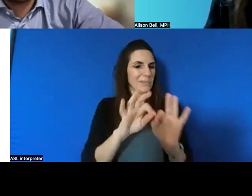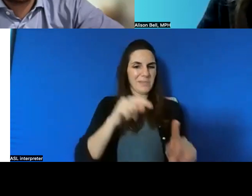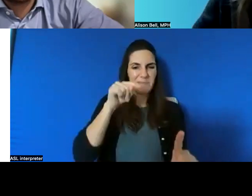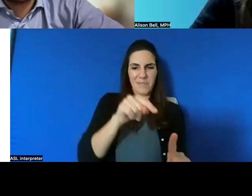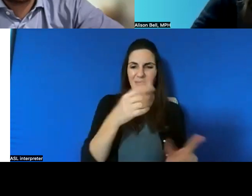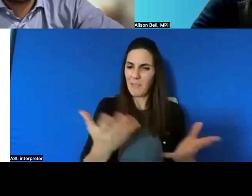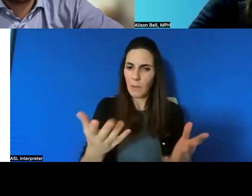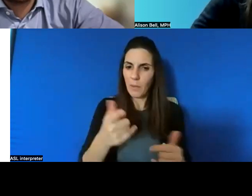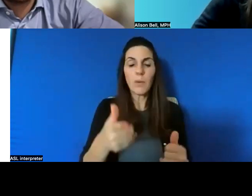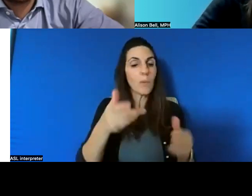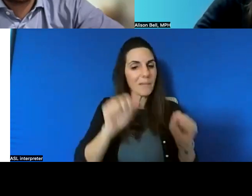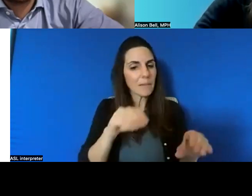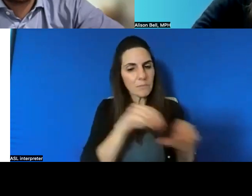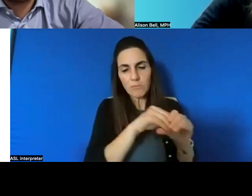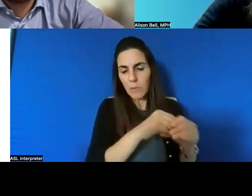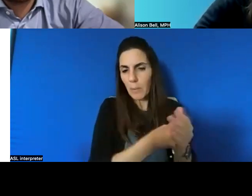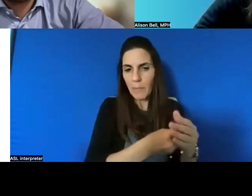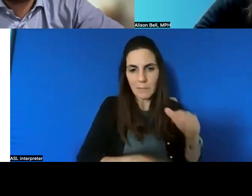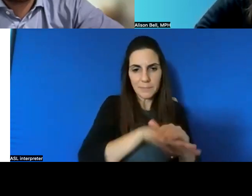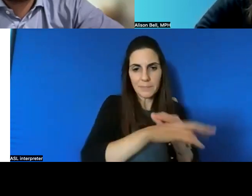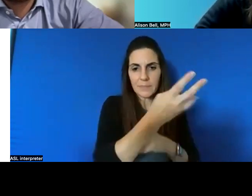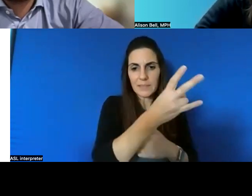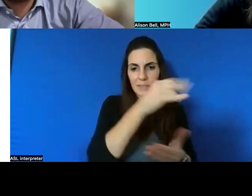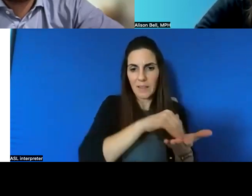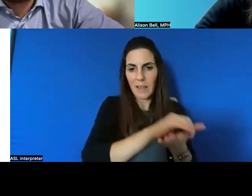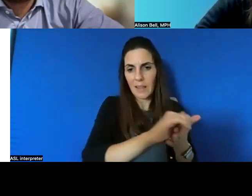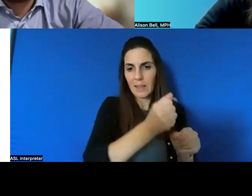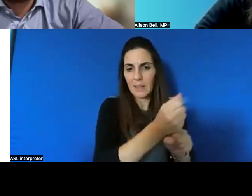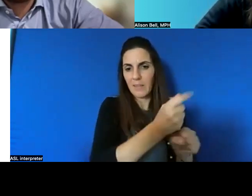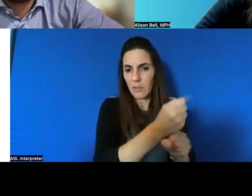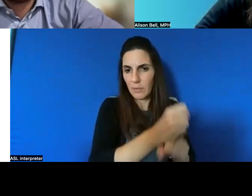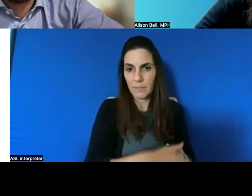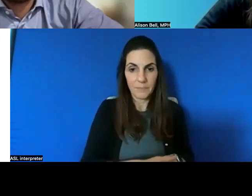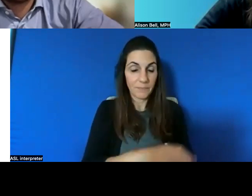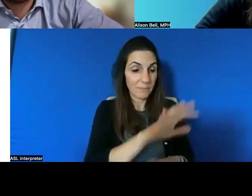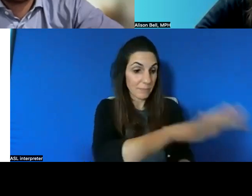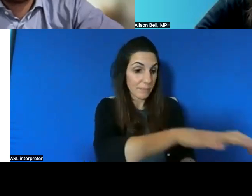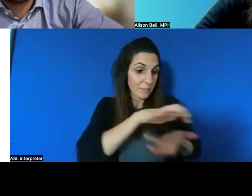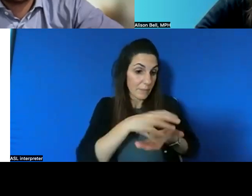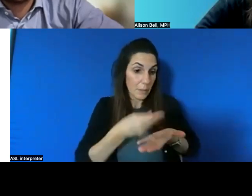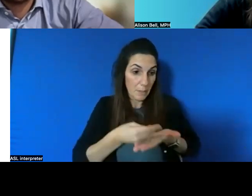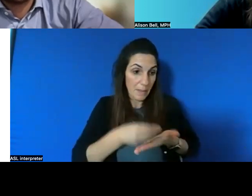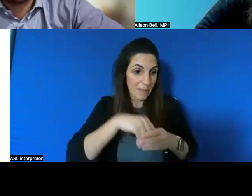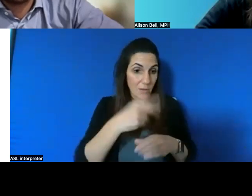to put money aside up to 177,000 per year take the money out within two to five business days and use